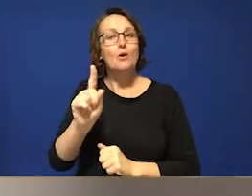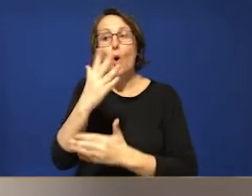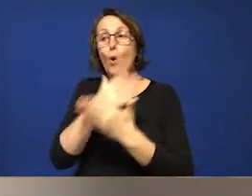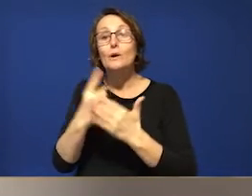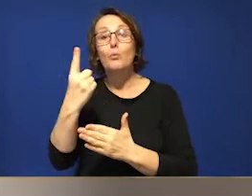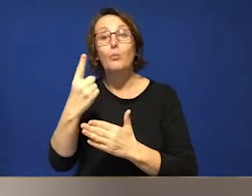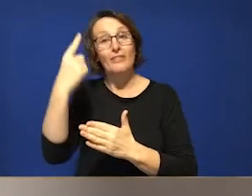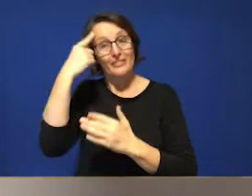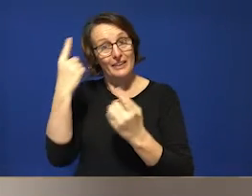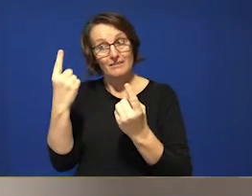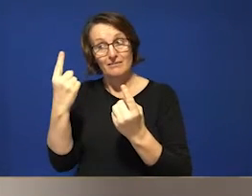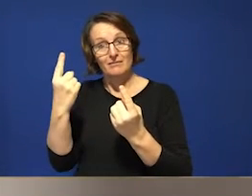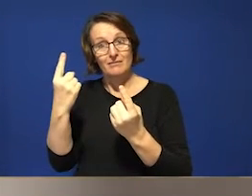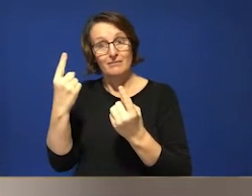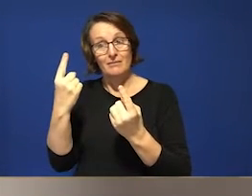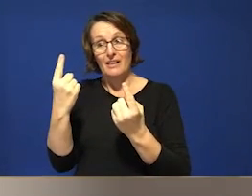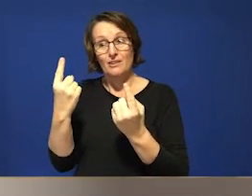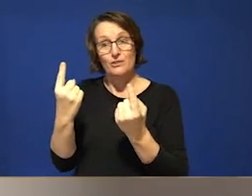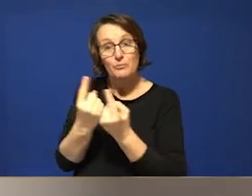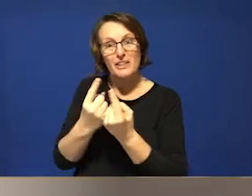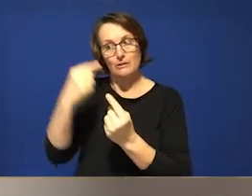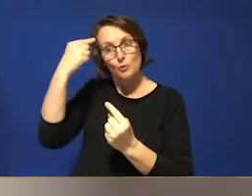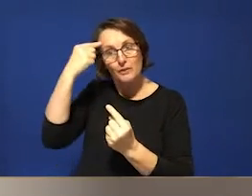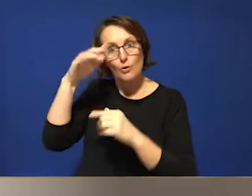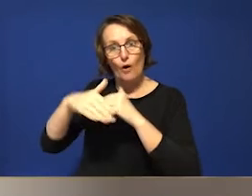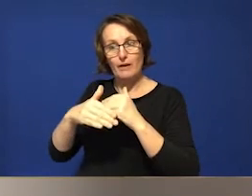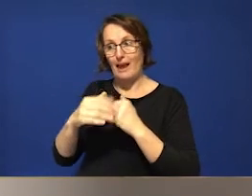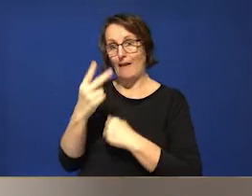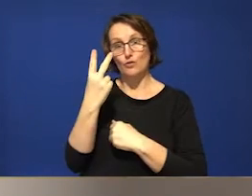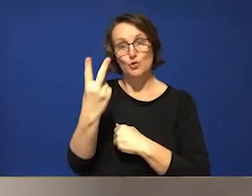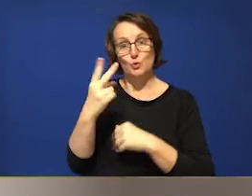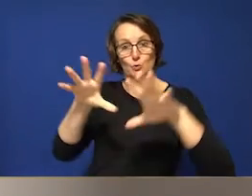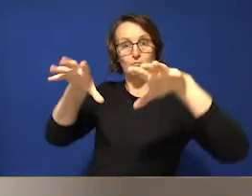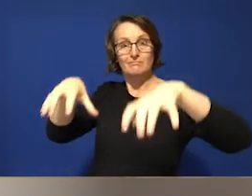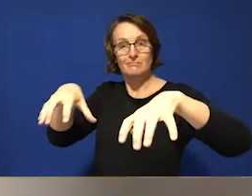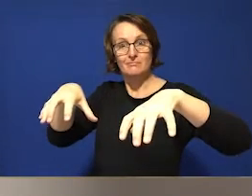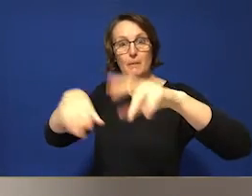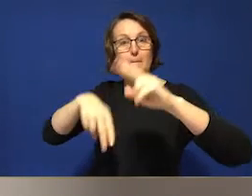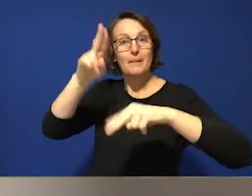serve each other and therefore they have to interlink, and we're still working on that kind of aspect of the building now.